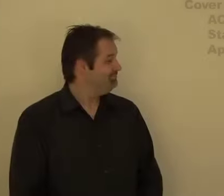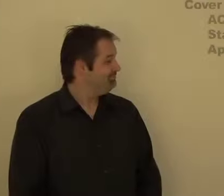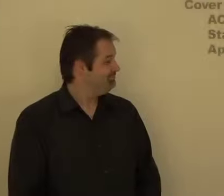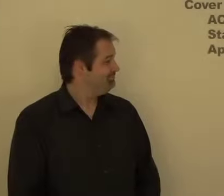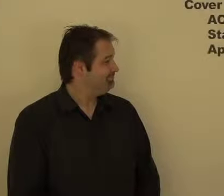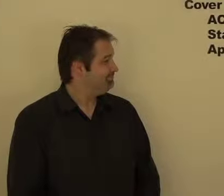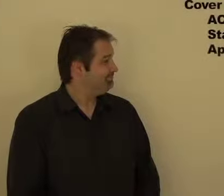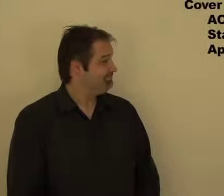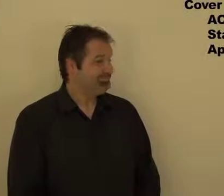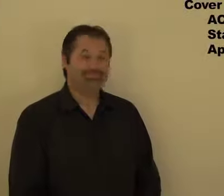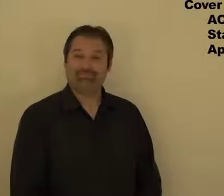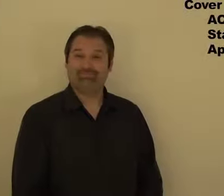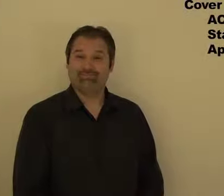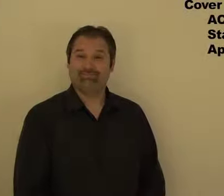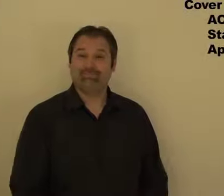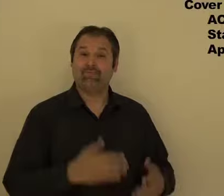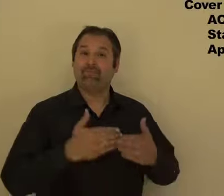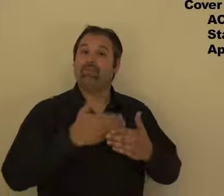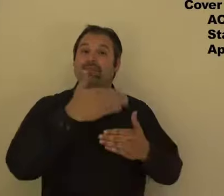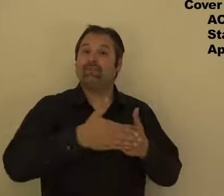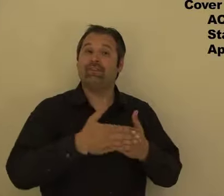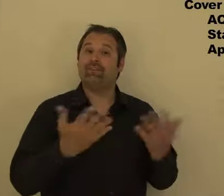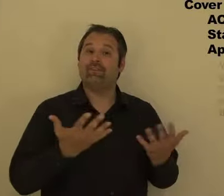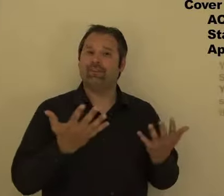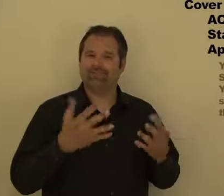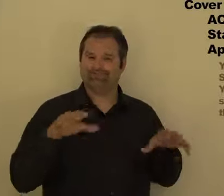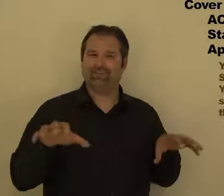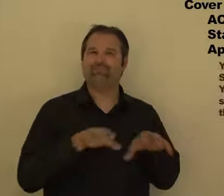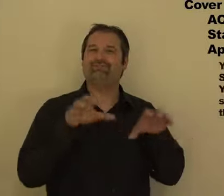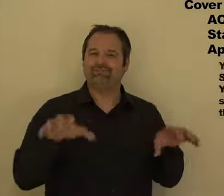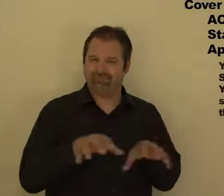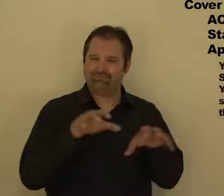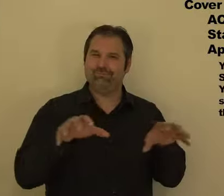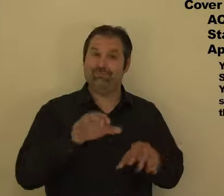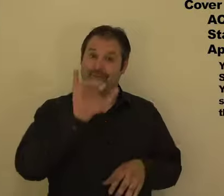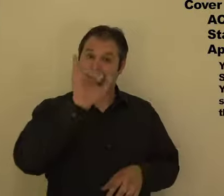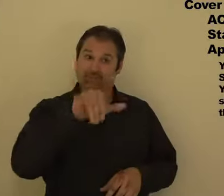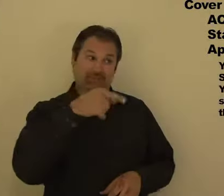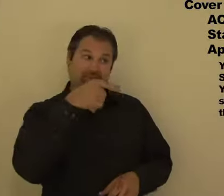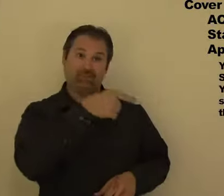Your statement should accomplish all of the following: requesting